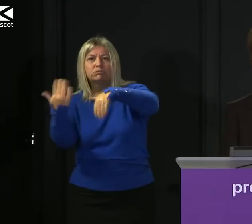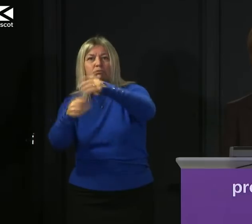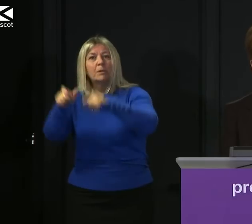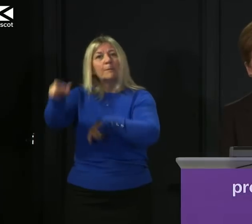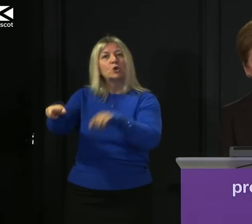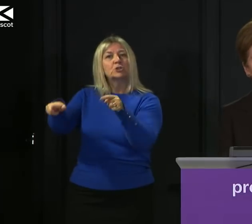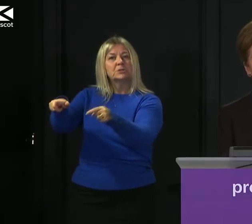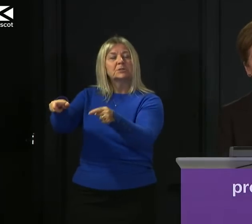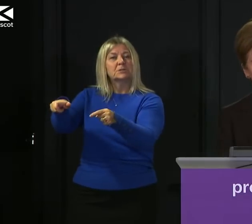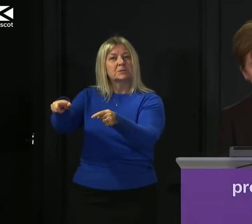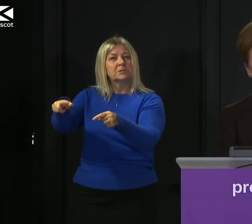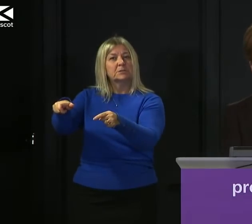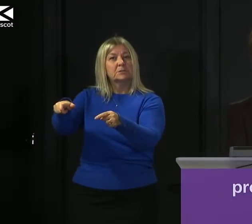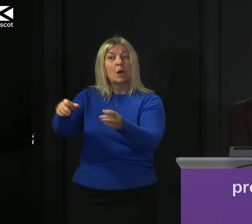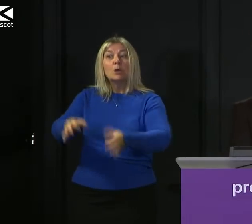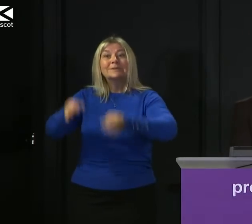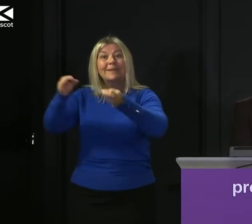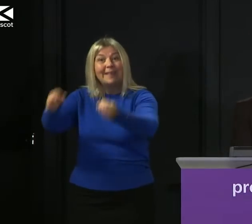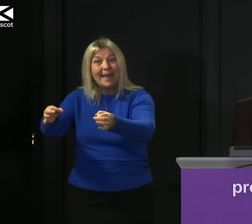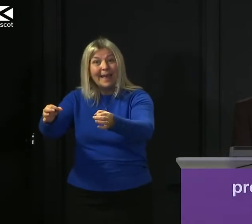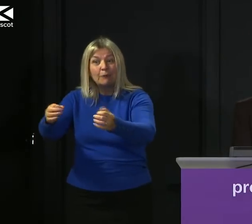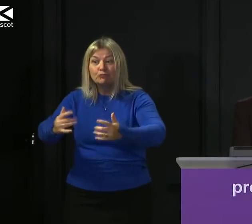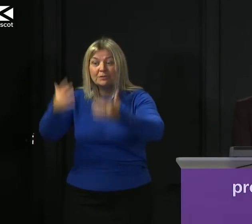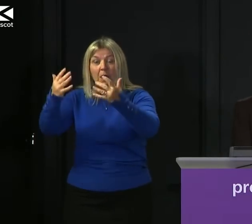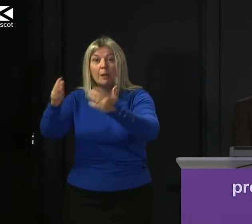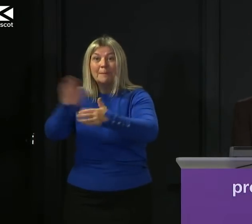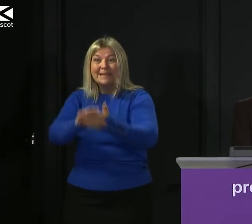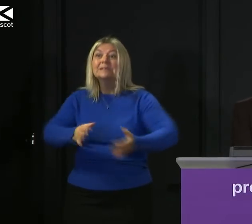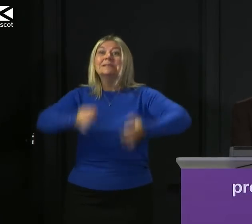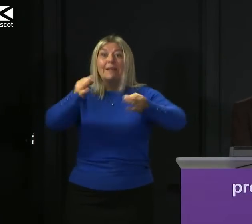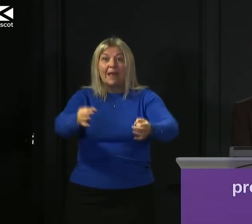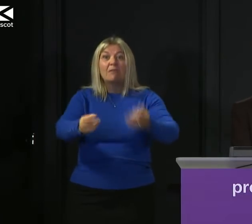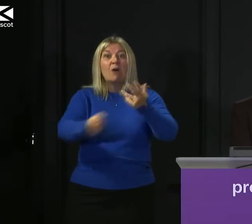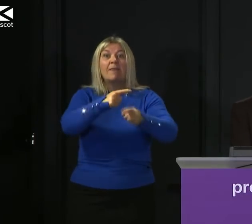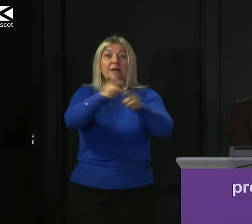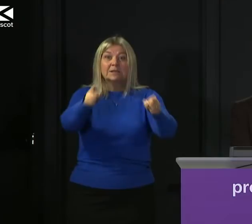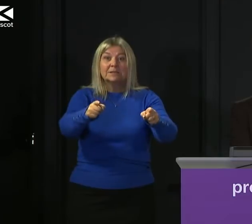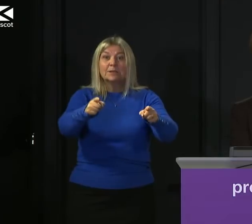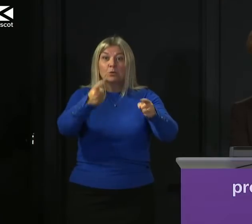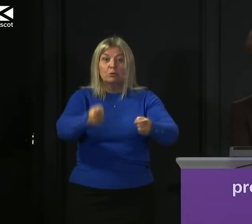coming back, there's a delay in that vital part of the journey which we don't want to have. So